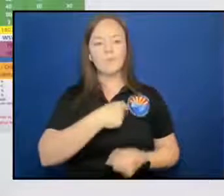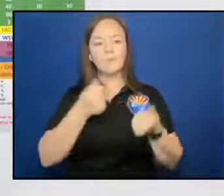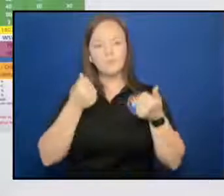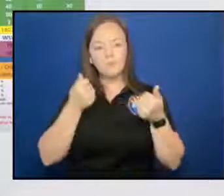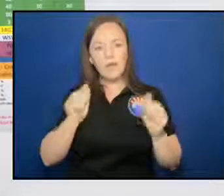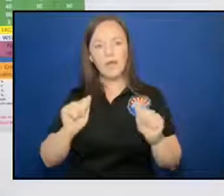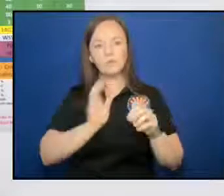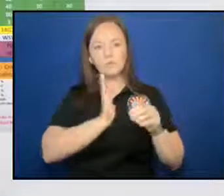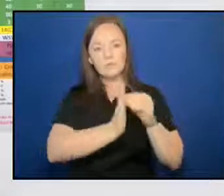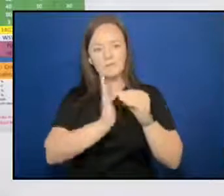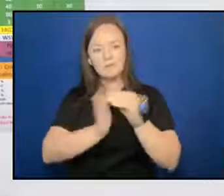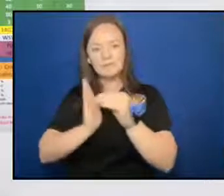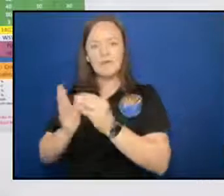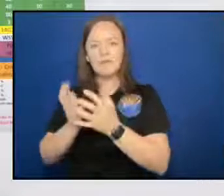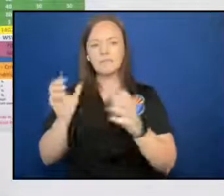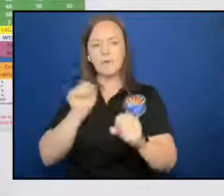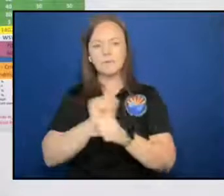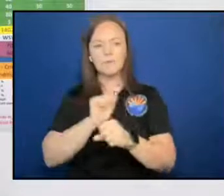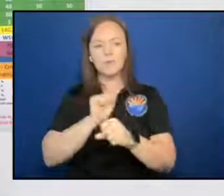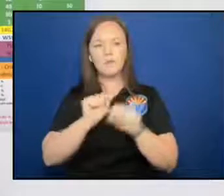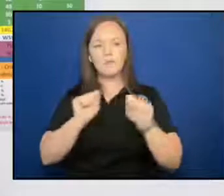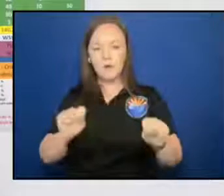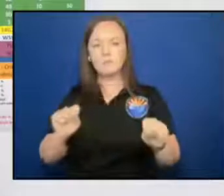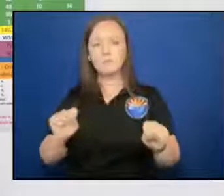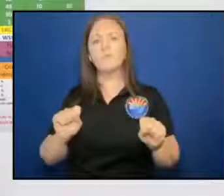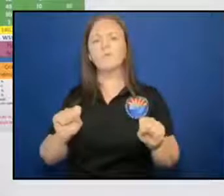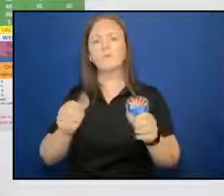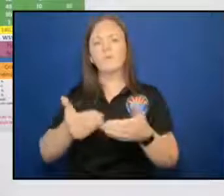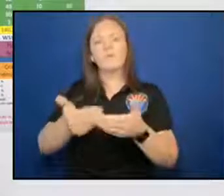STILL IN THE PATTERN OF LIKELY TO SEE PRECIPITATION OR